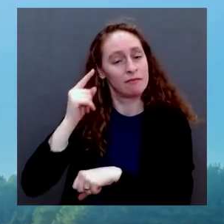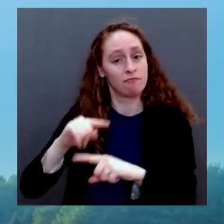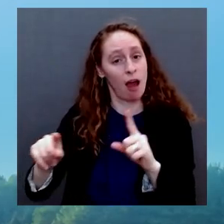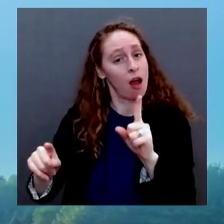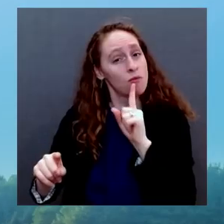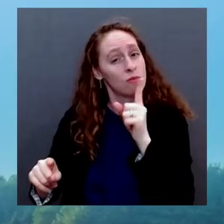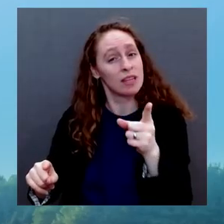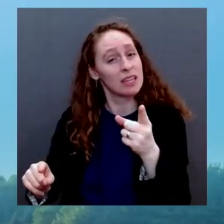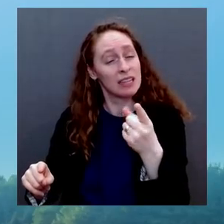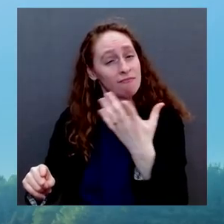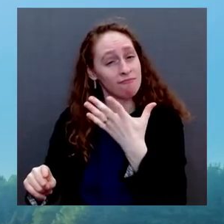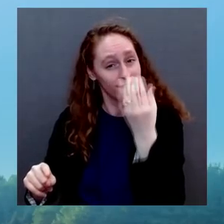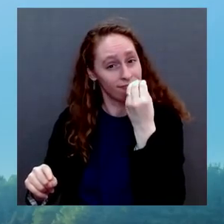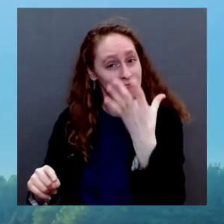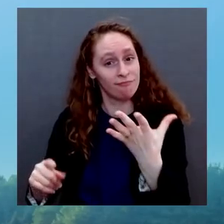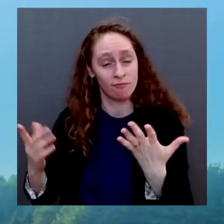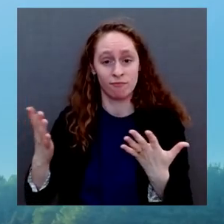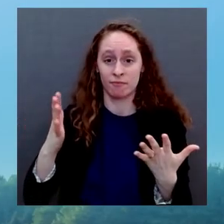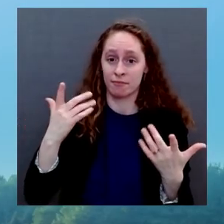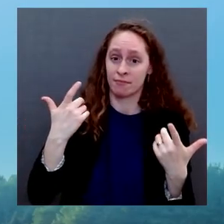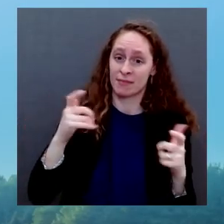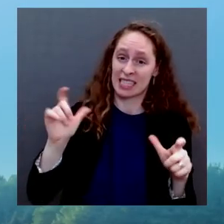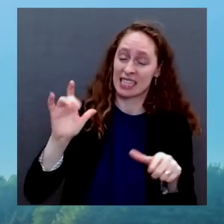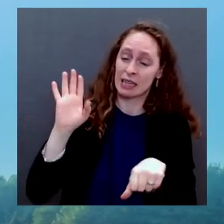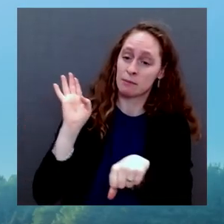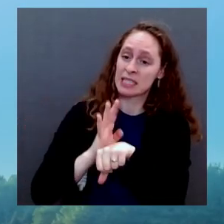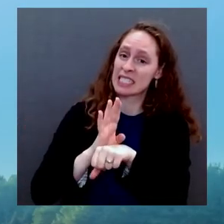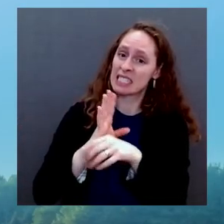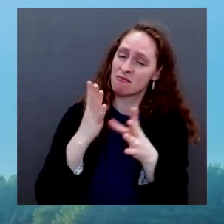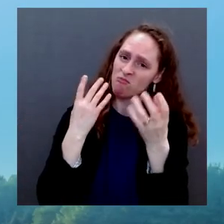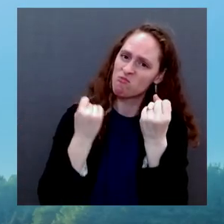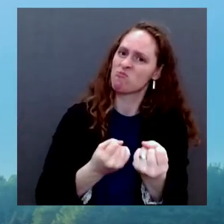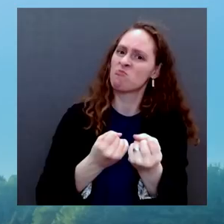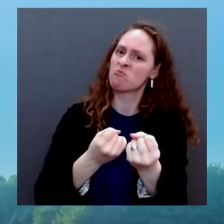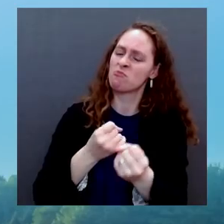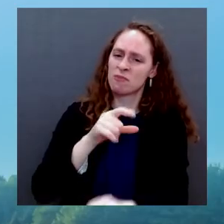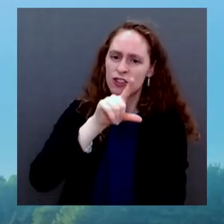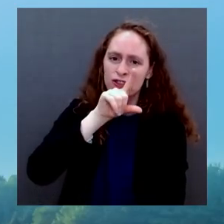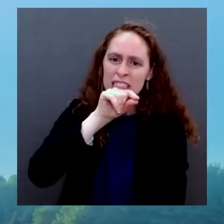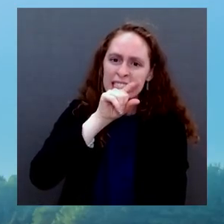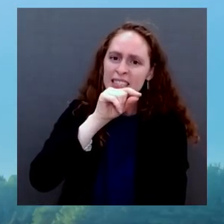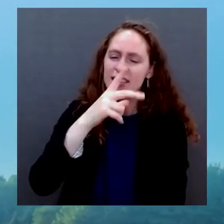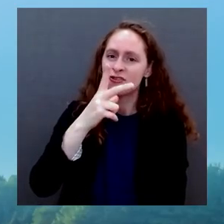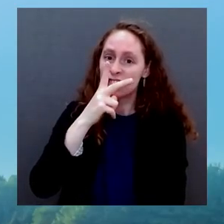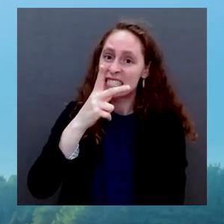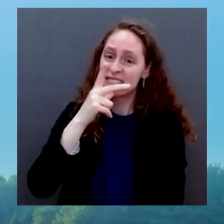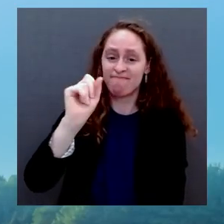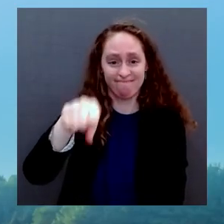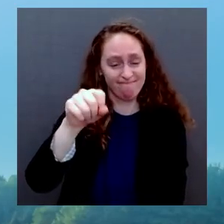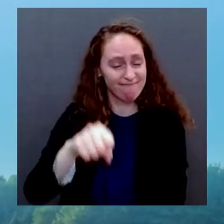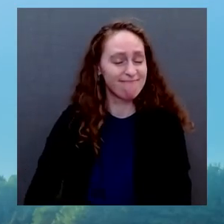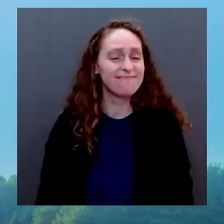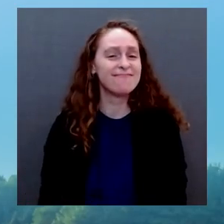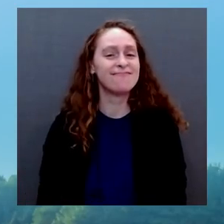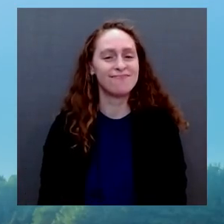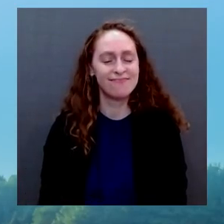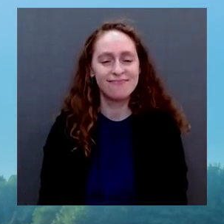Mr. Deese: No, please. We're going to -- so we're going to move to the next set, but we're going to pause for a moment and -- for the press to exit.